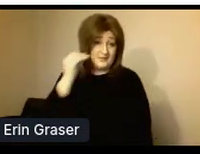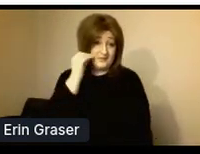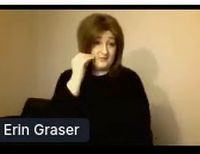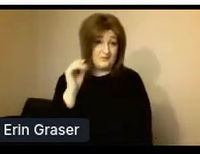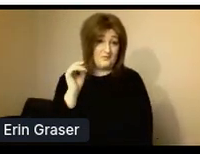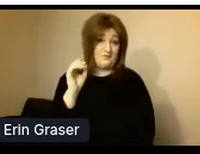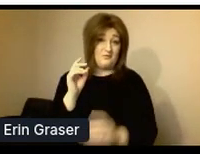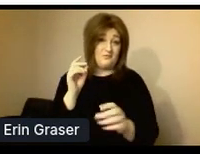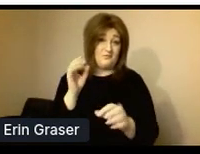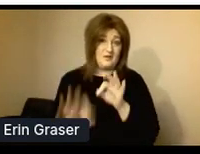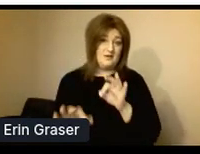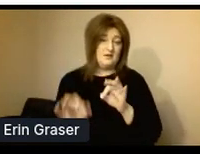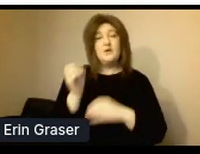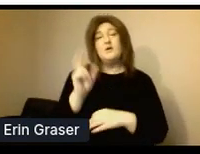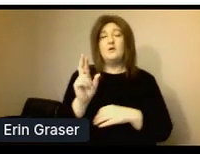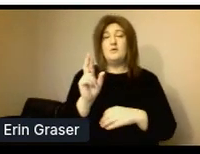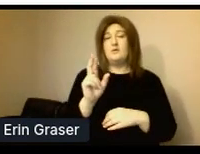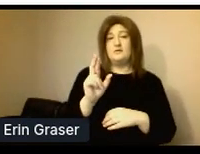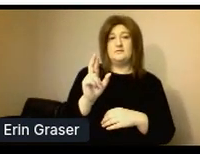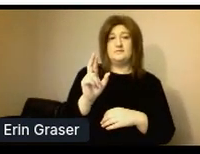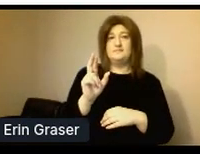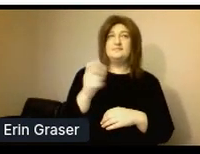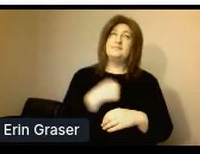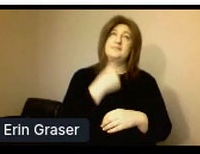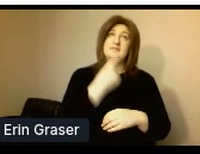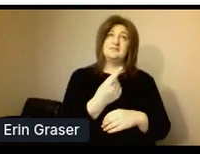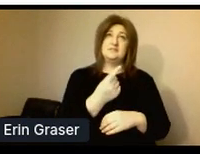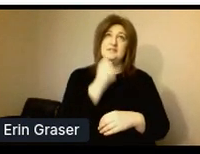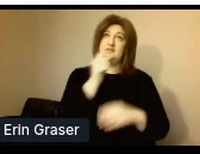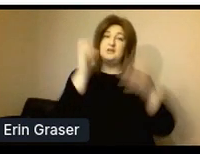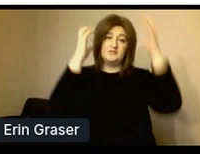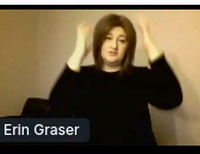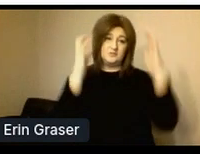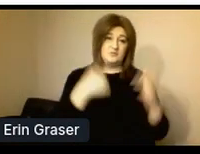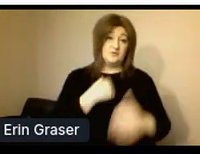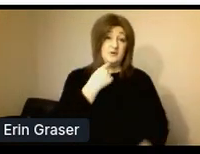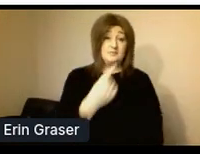Or I'm going to say not shampoo. I'm going to say conditioner.